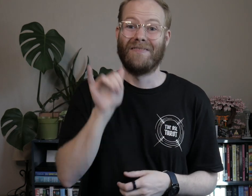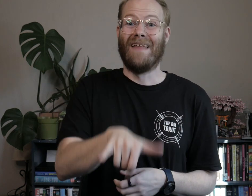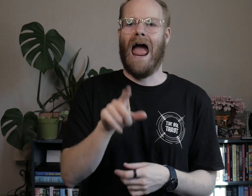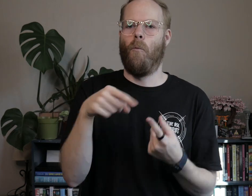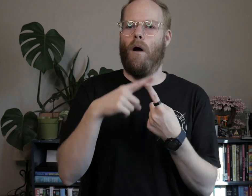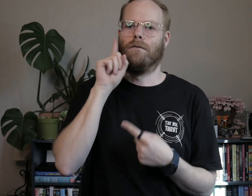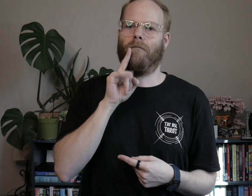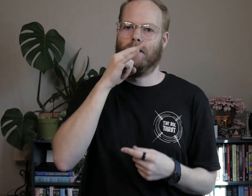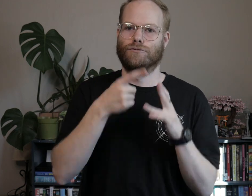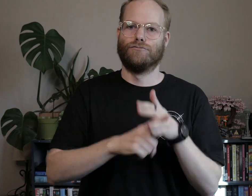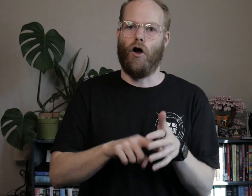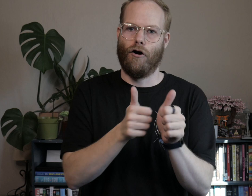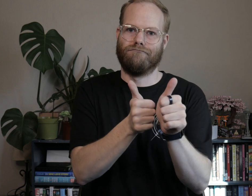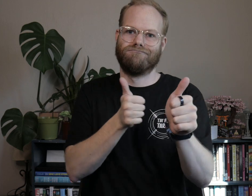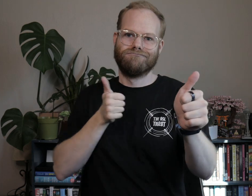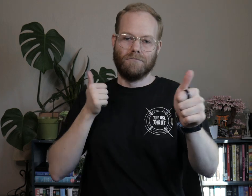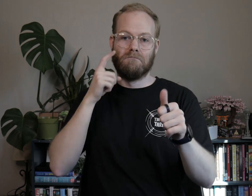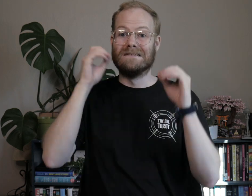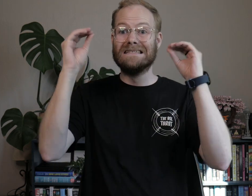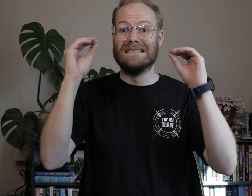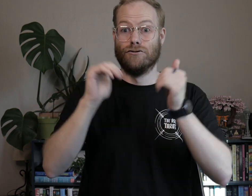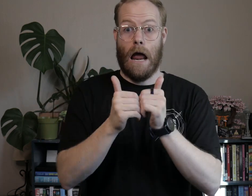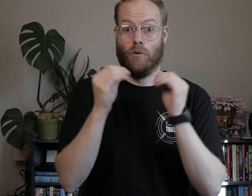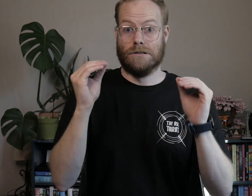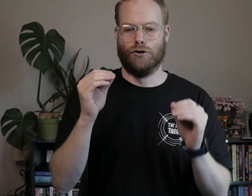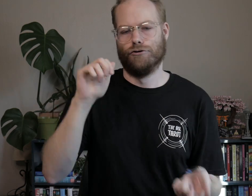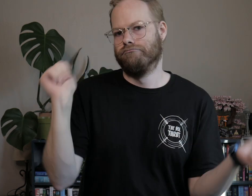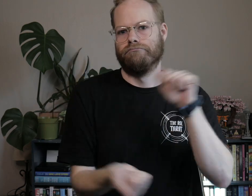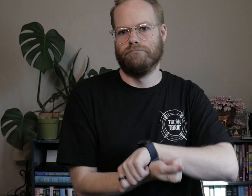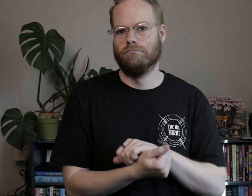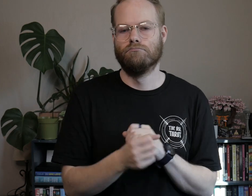This is where deaf kids start becoming behind because the teaching has changed completely,